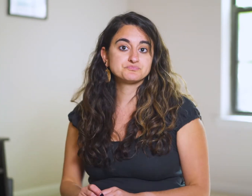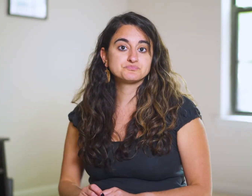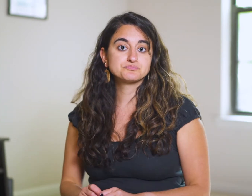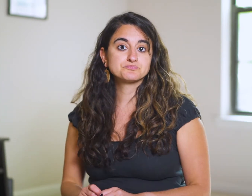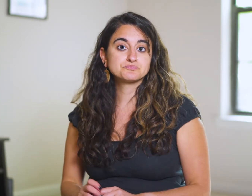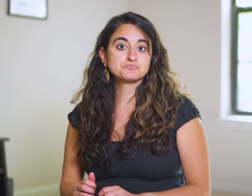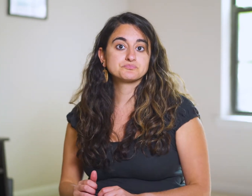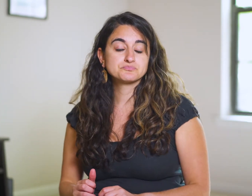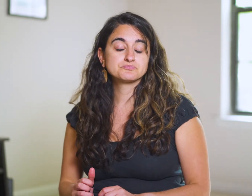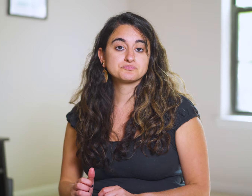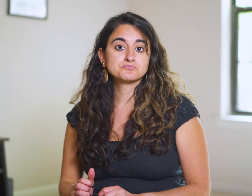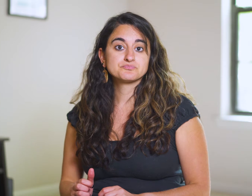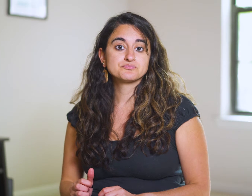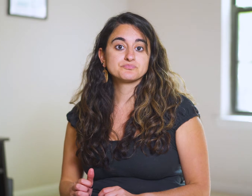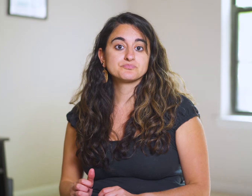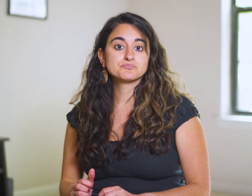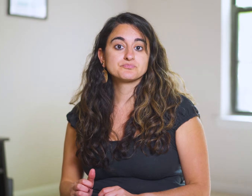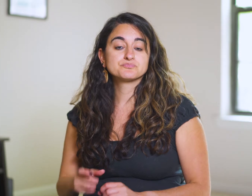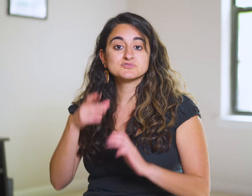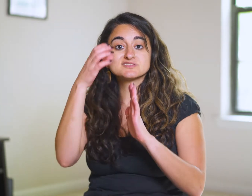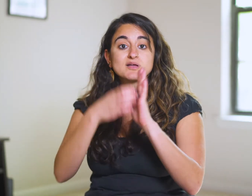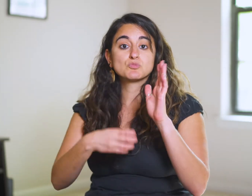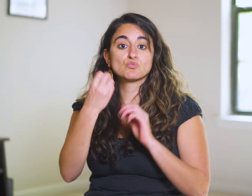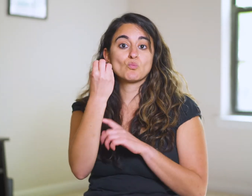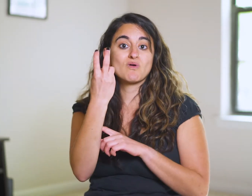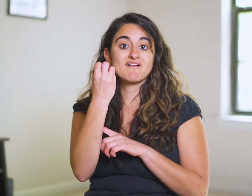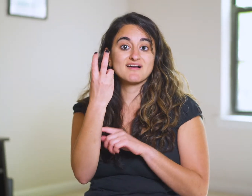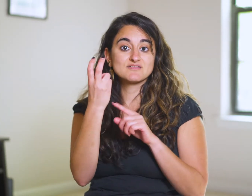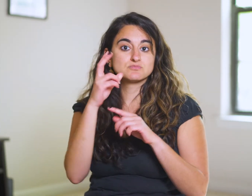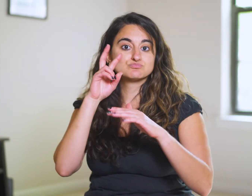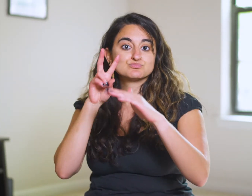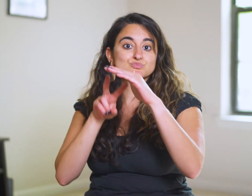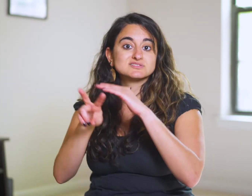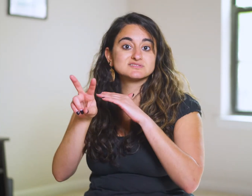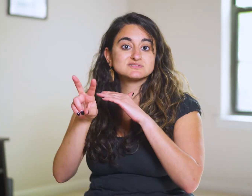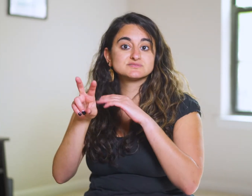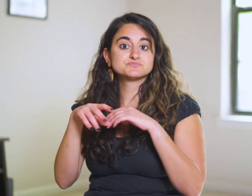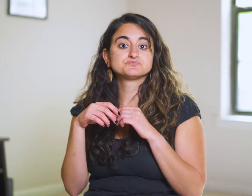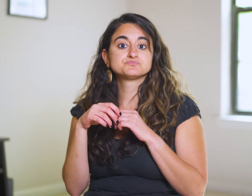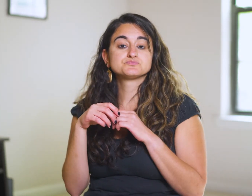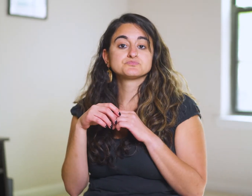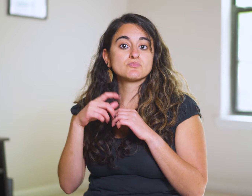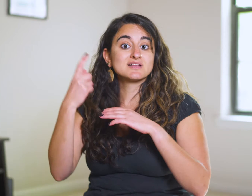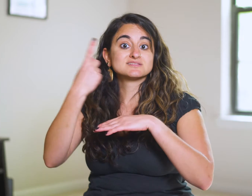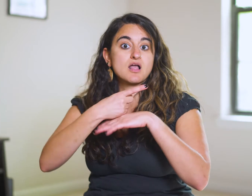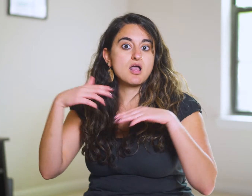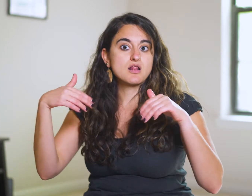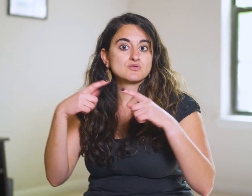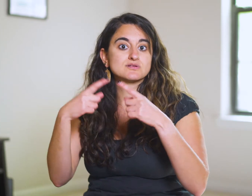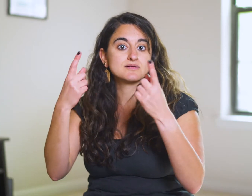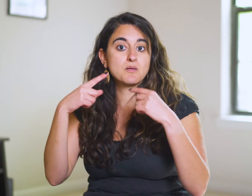Chapter 12 prophesies a day yet to come